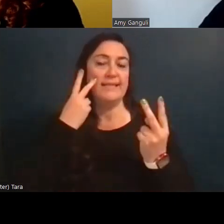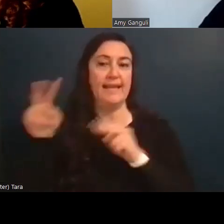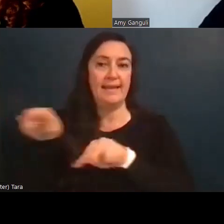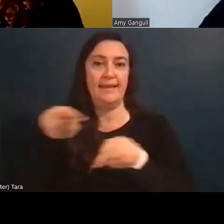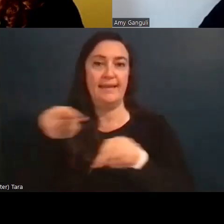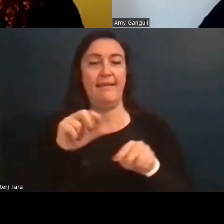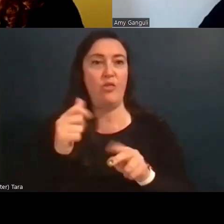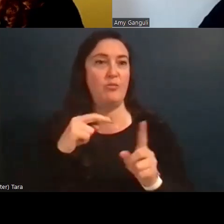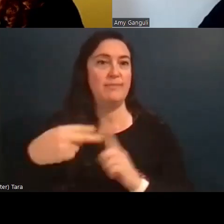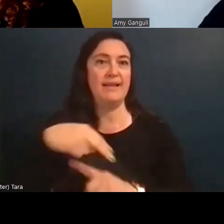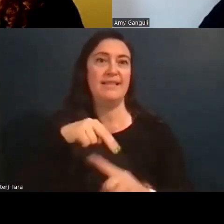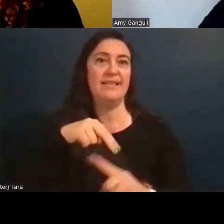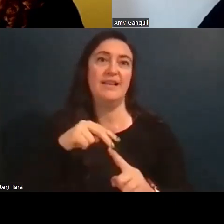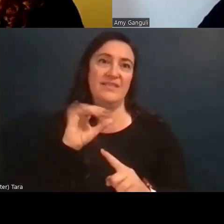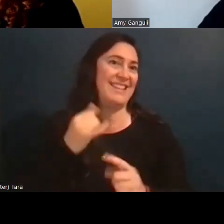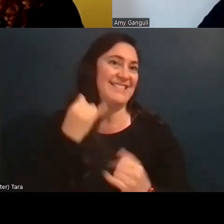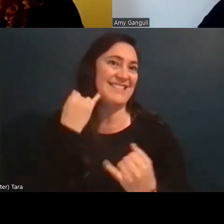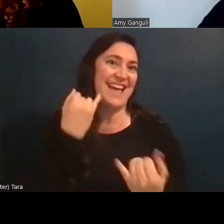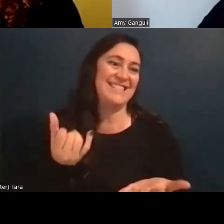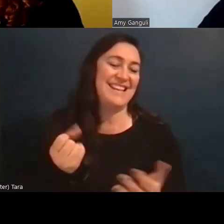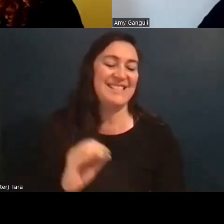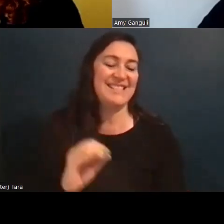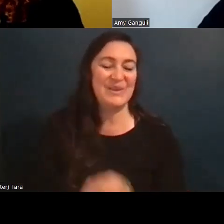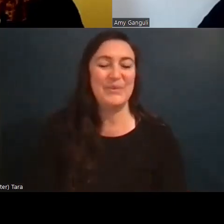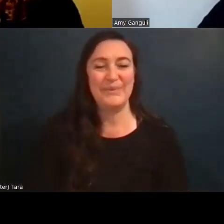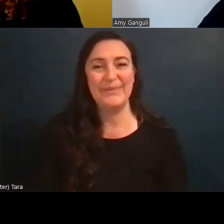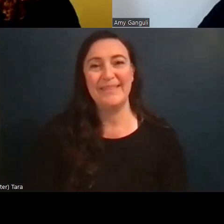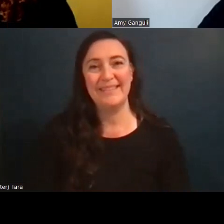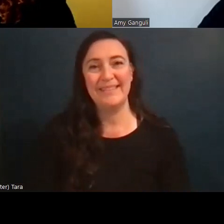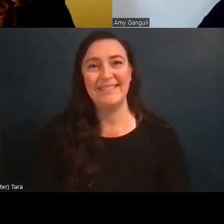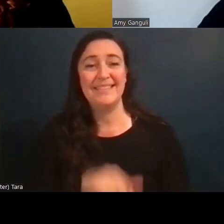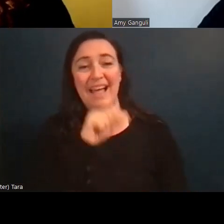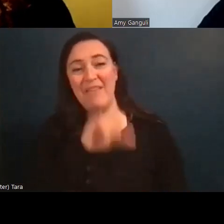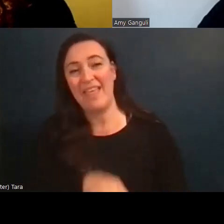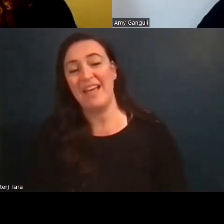So I love that.